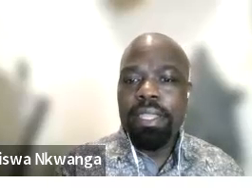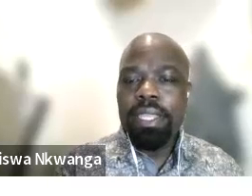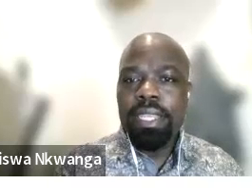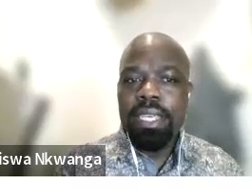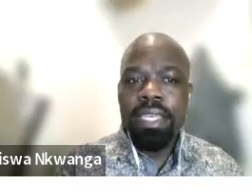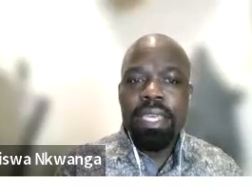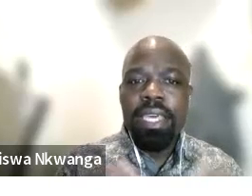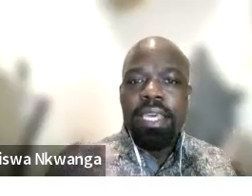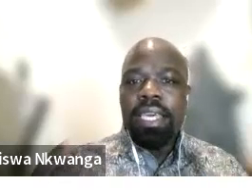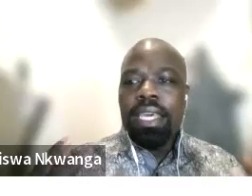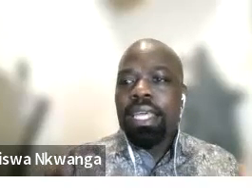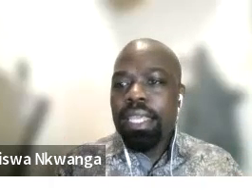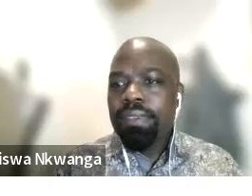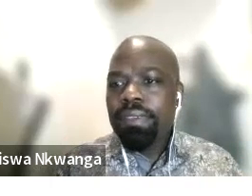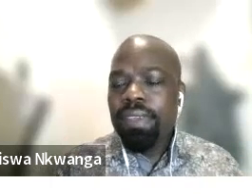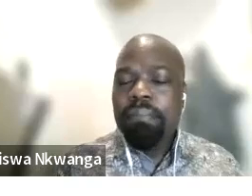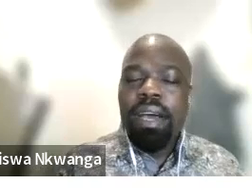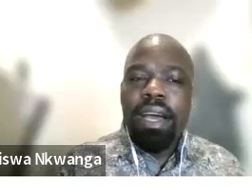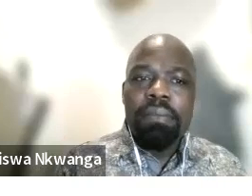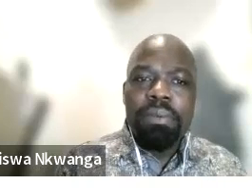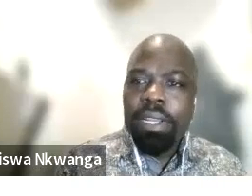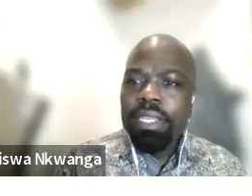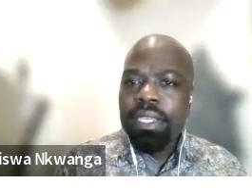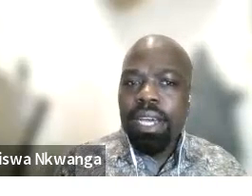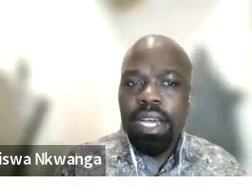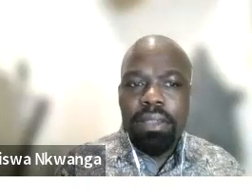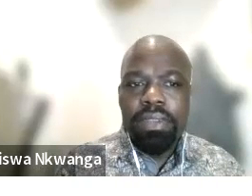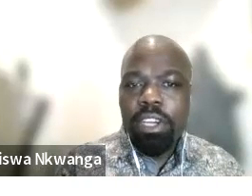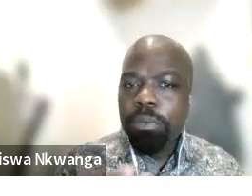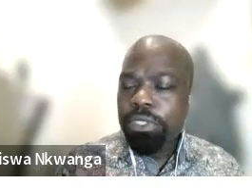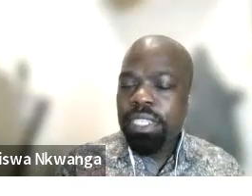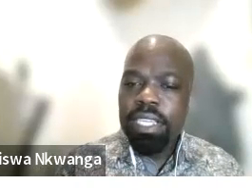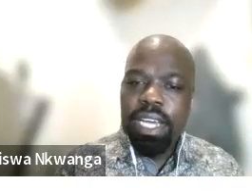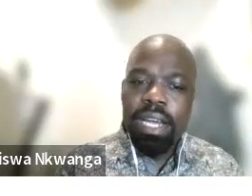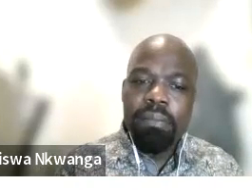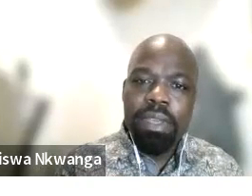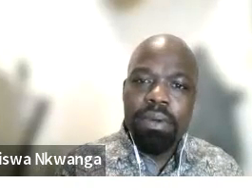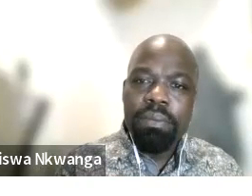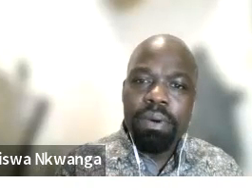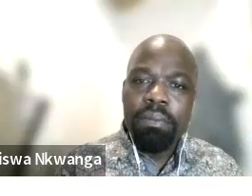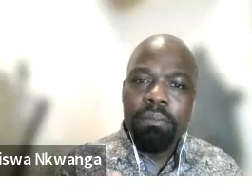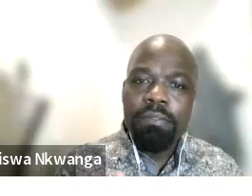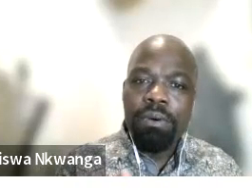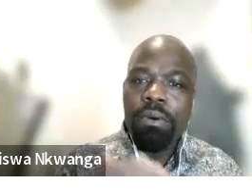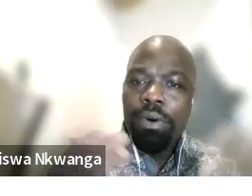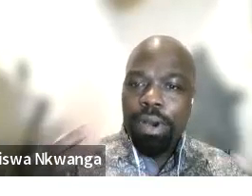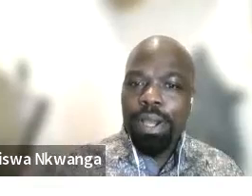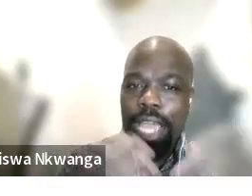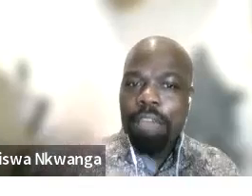So, this is really a unique opportunity, you know, for everybody.